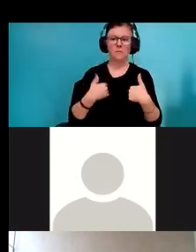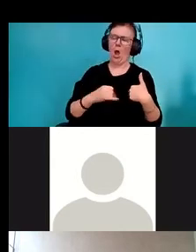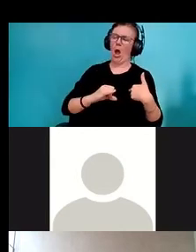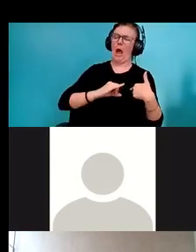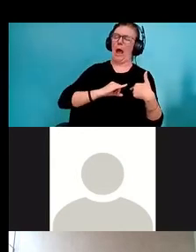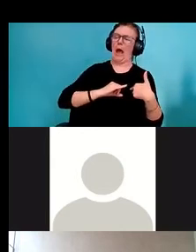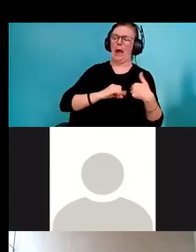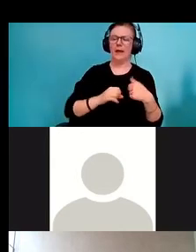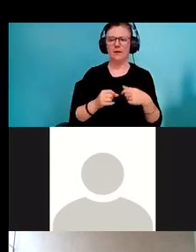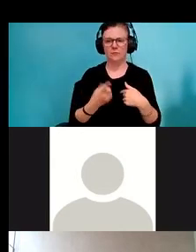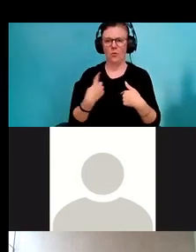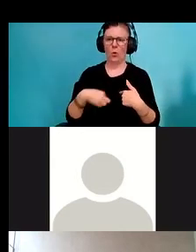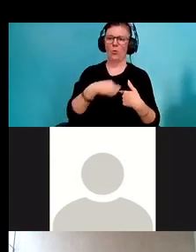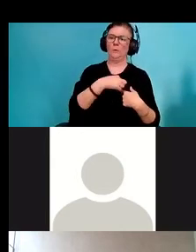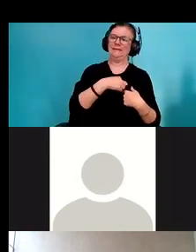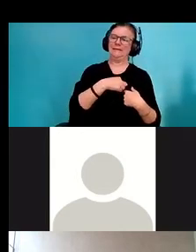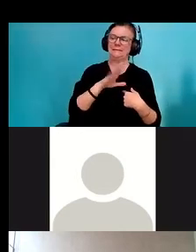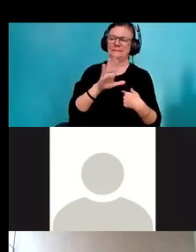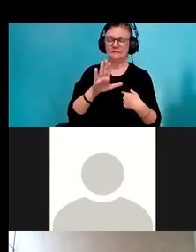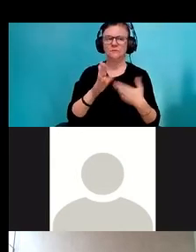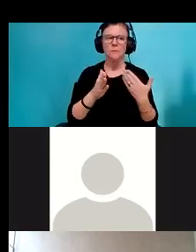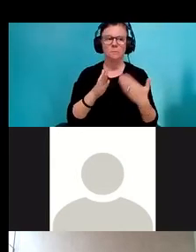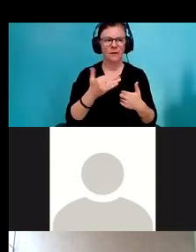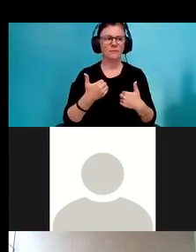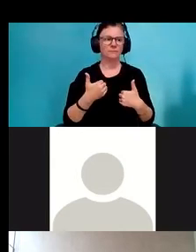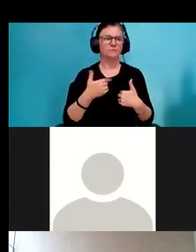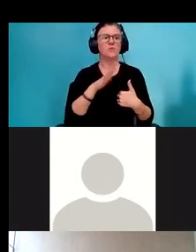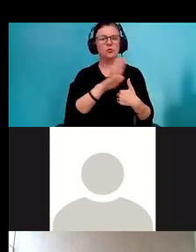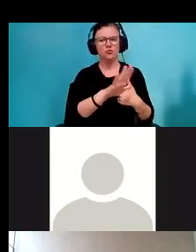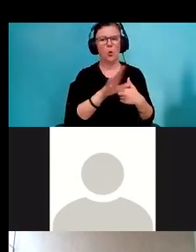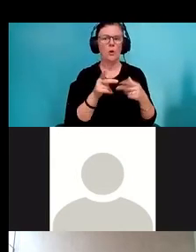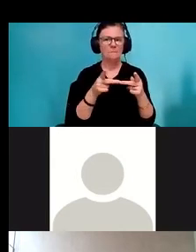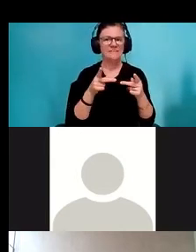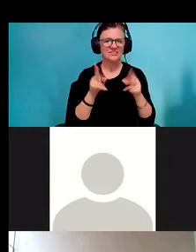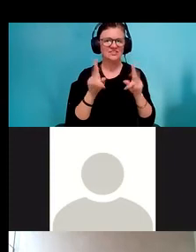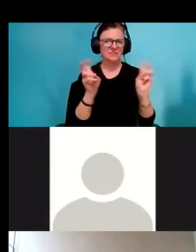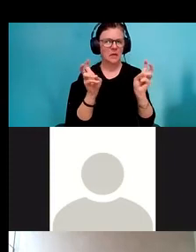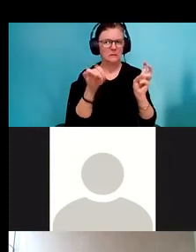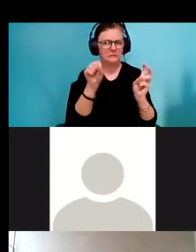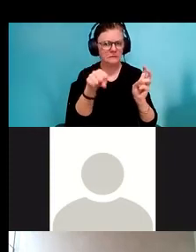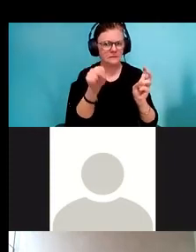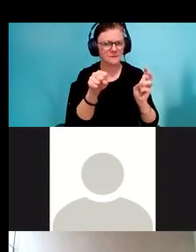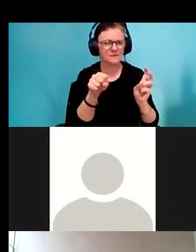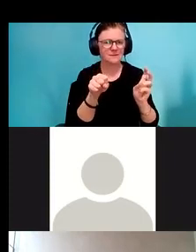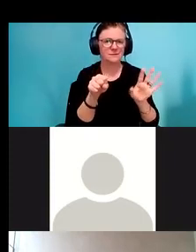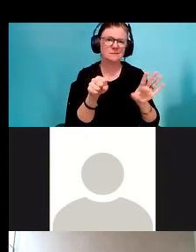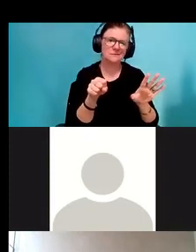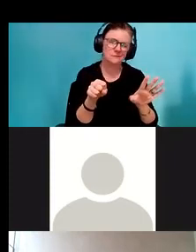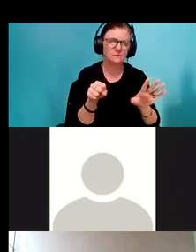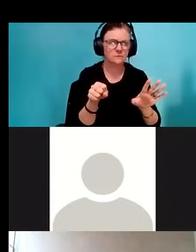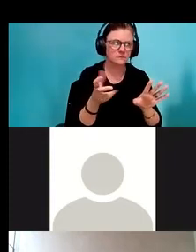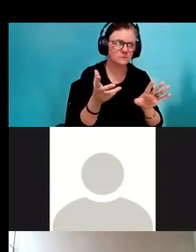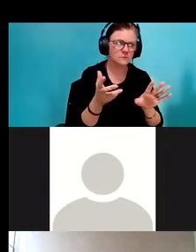it would be helpful to say your position title, but I don't necessarily think that it's prohibited